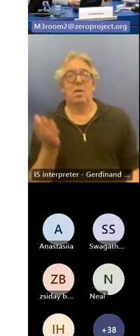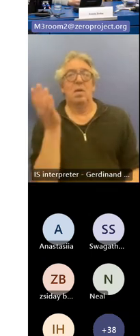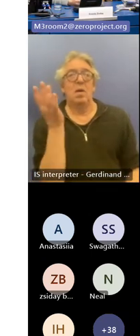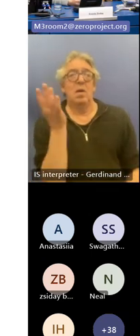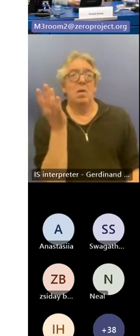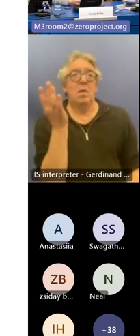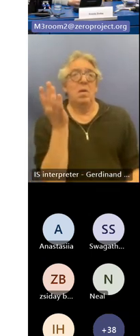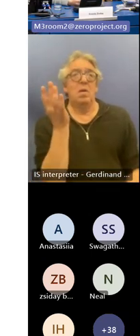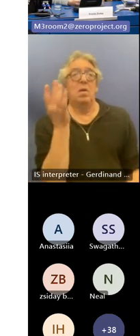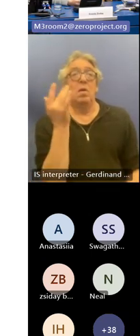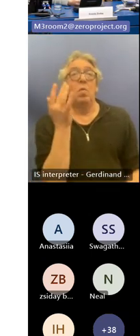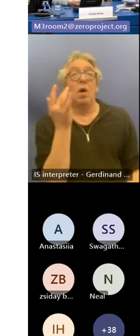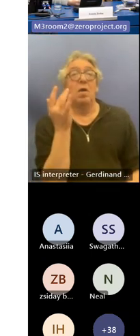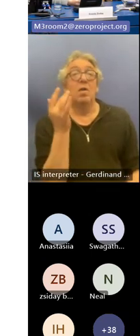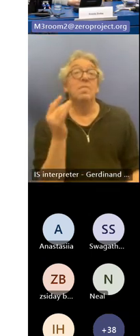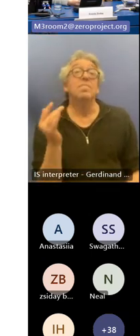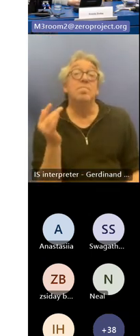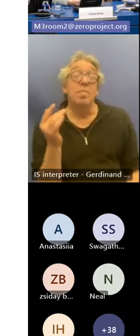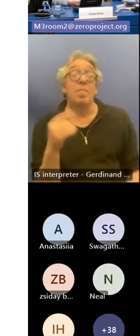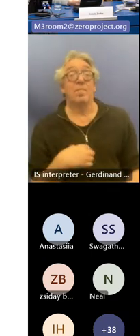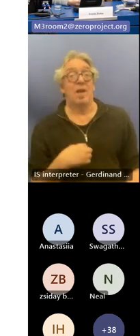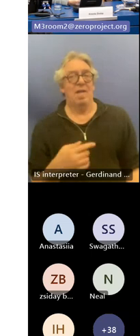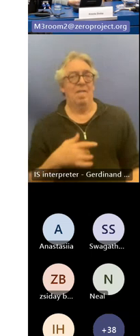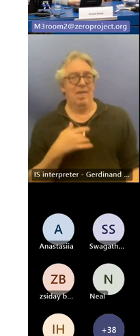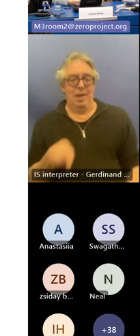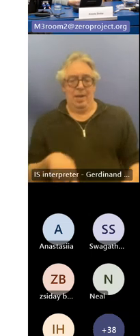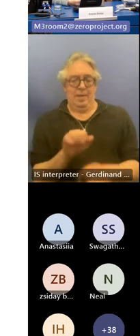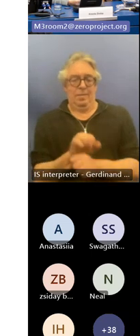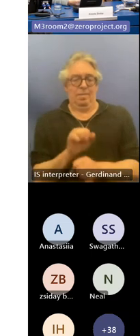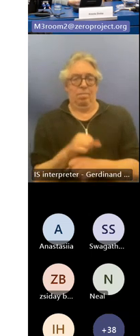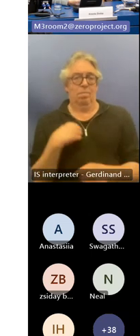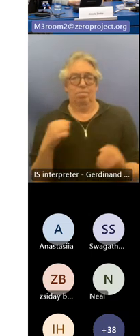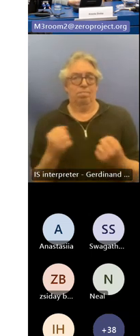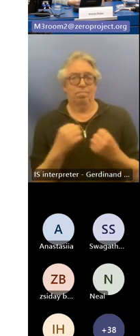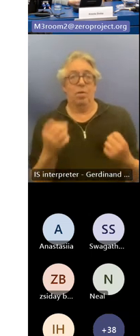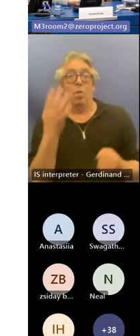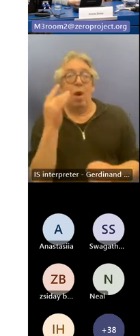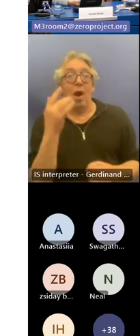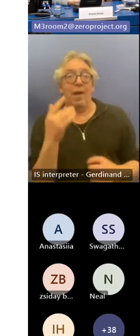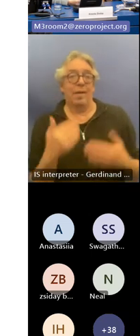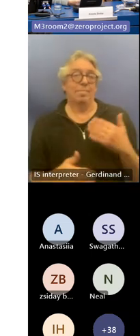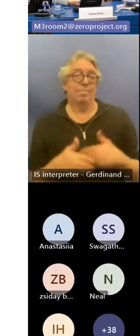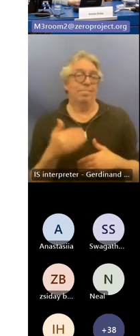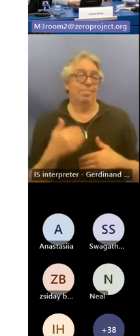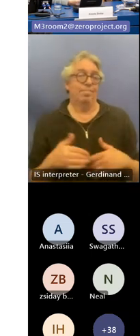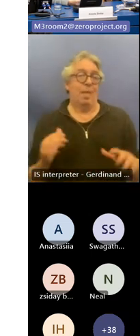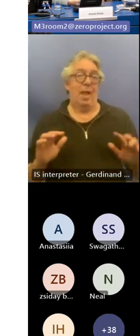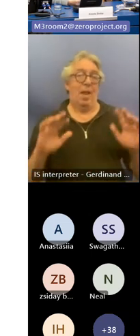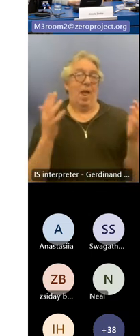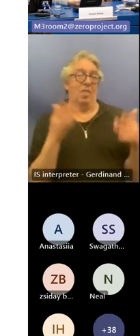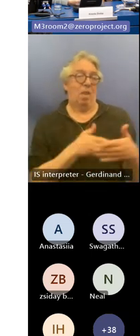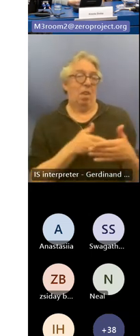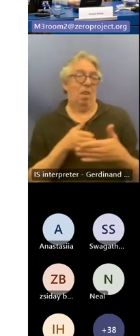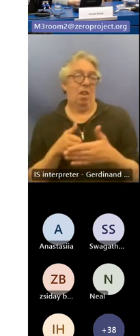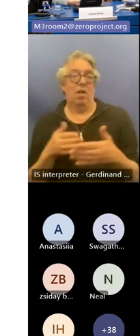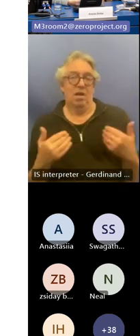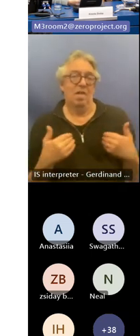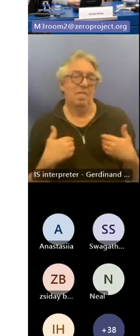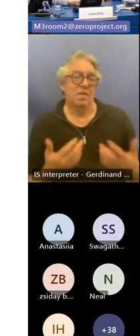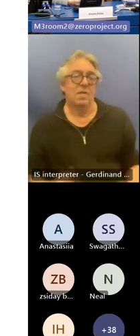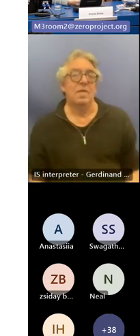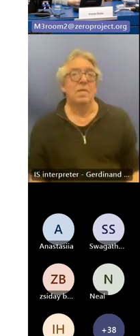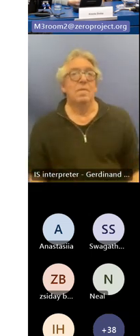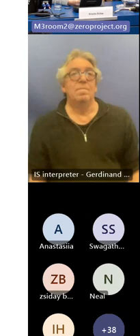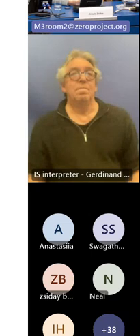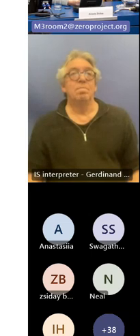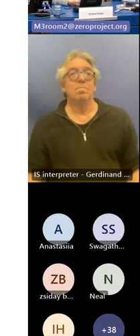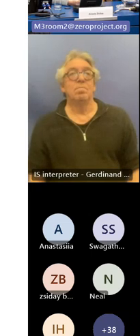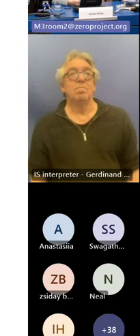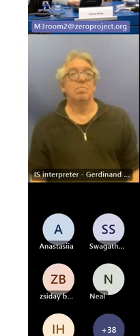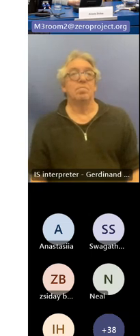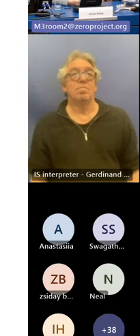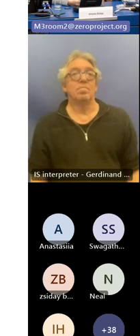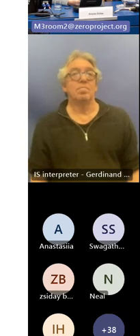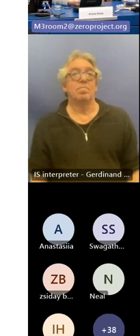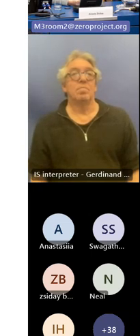to do my job properly because of my difficulties that I face. I went for the interview, thinking